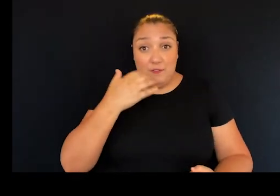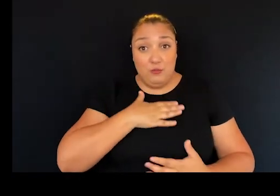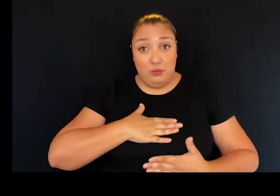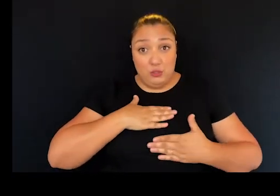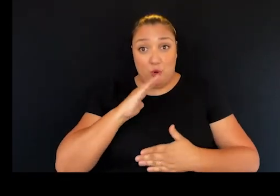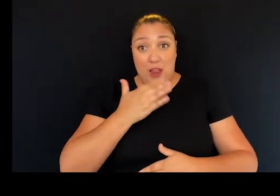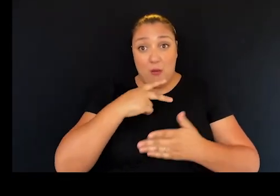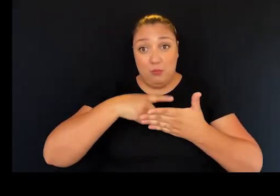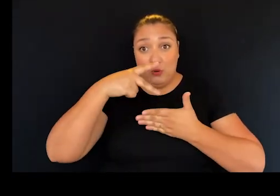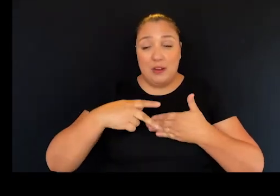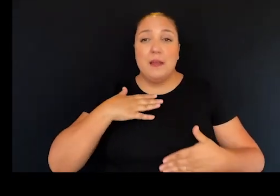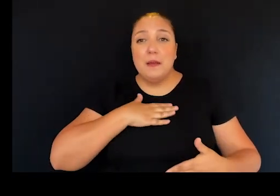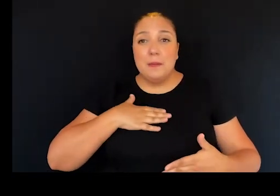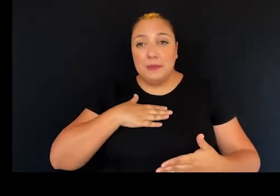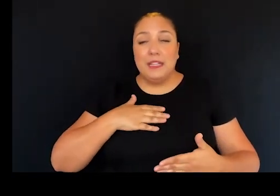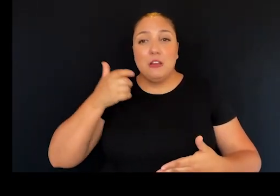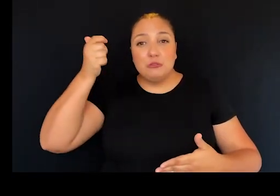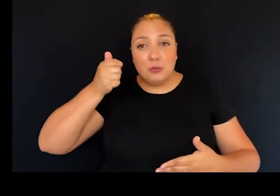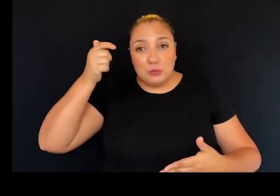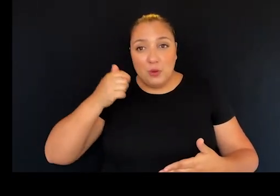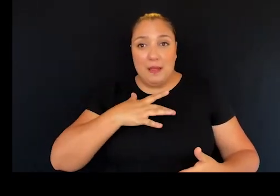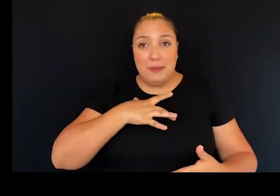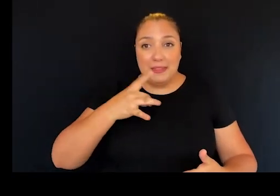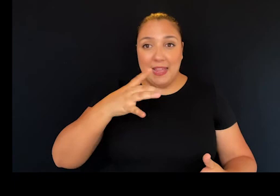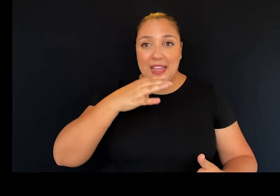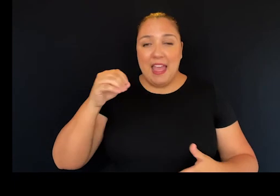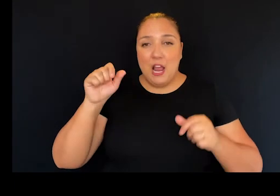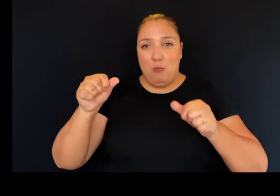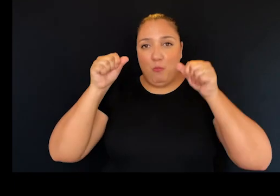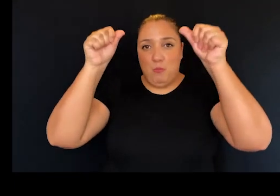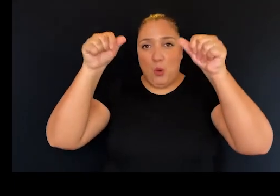like, and share this post. If there is a subject you would like us to discuss,